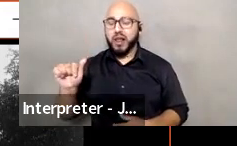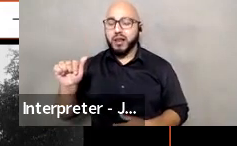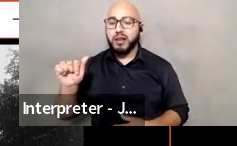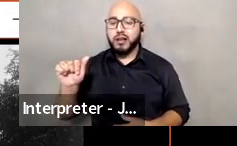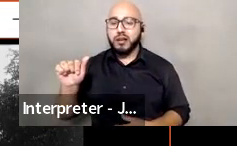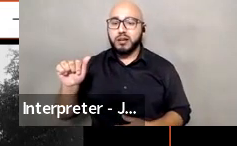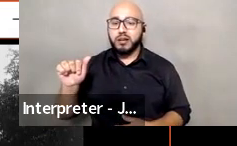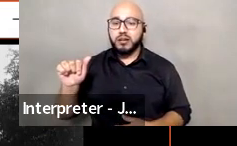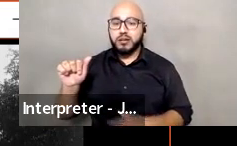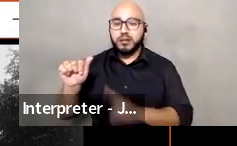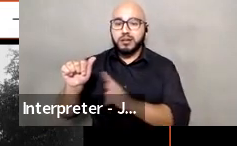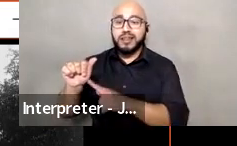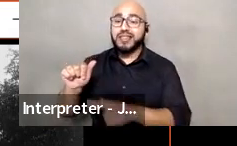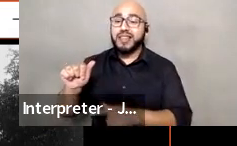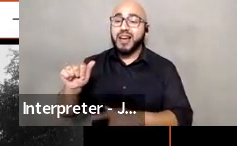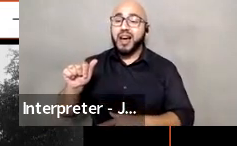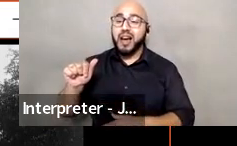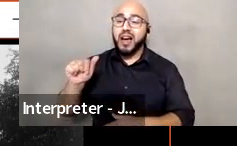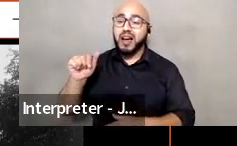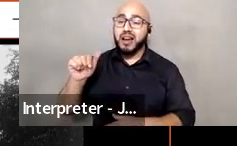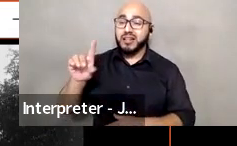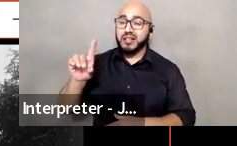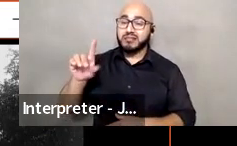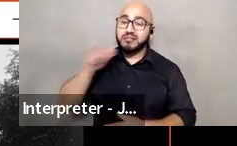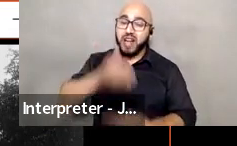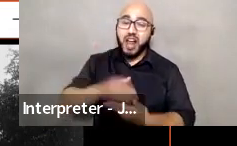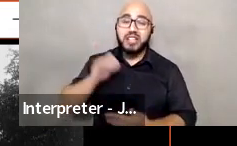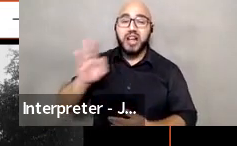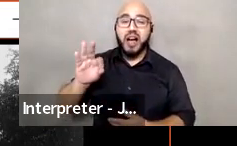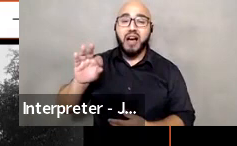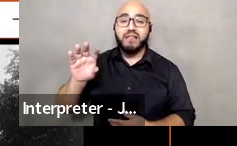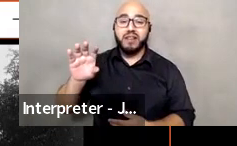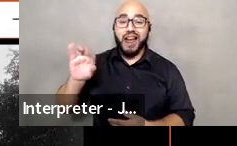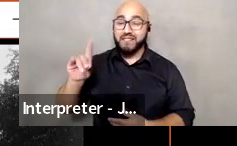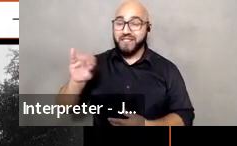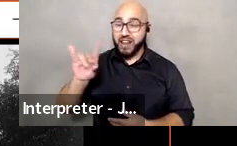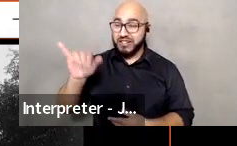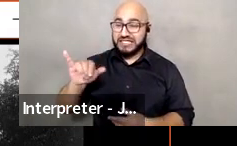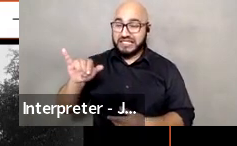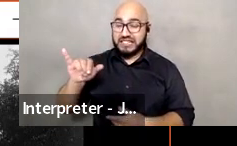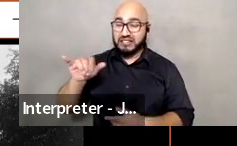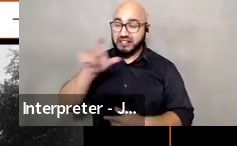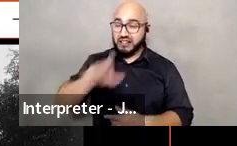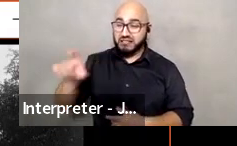Daughters of the Confederacy. Very often, City County state money was involved.